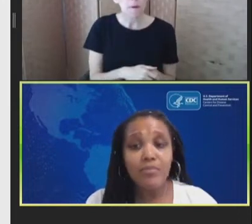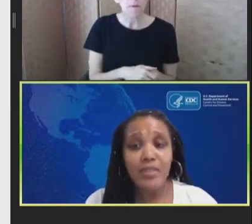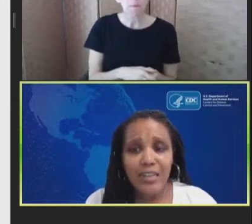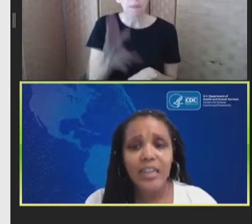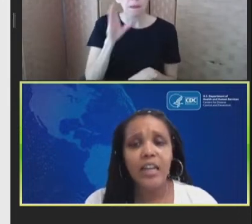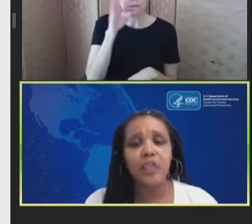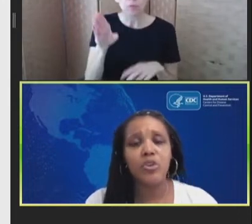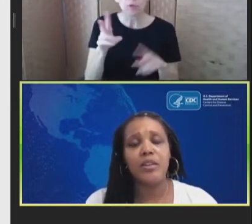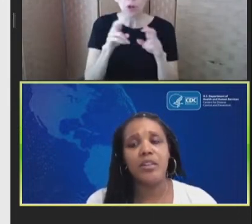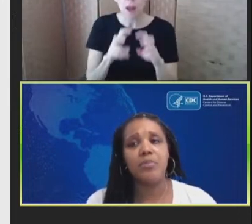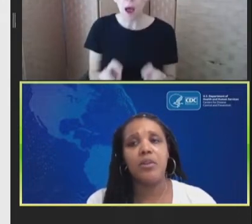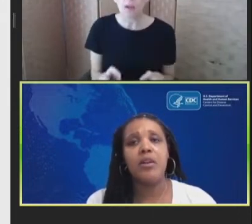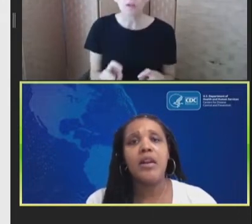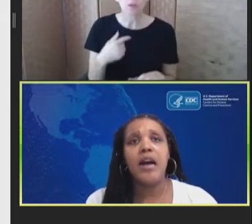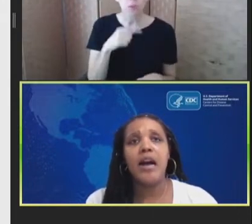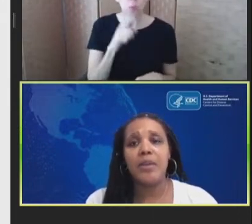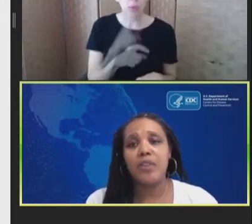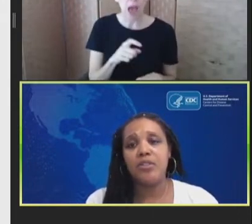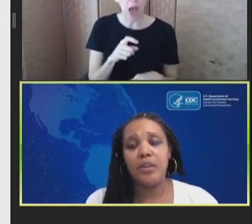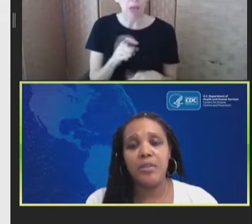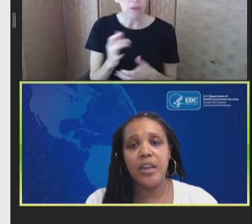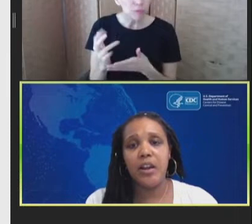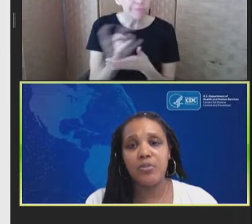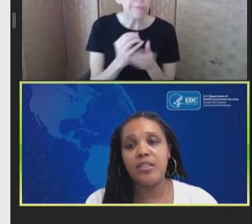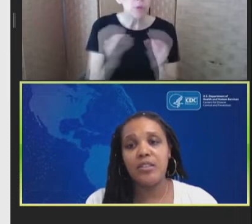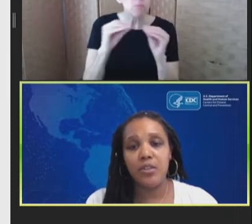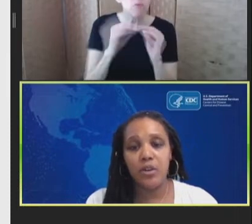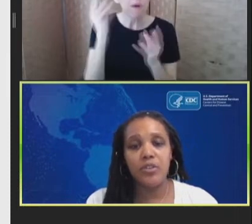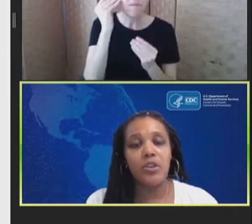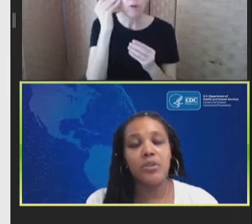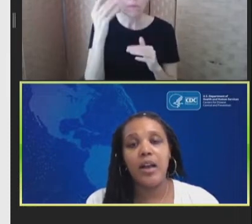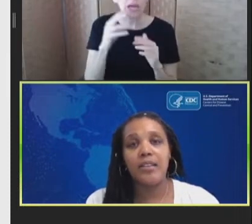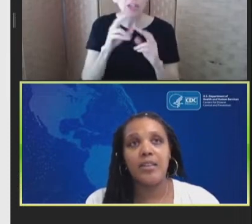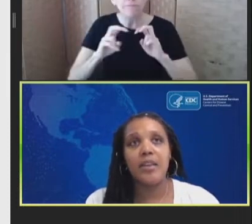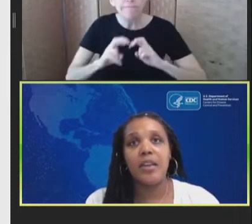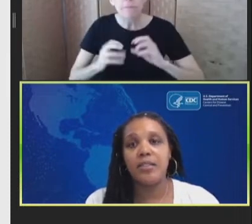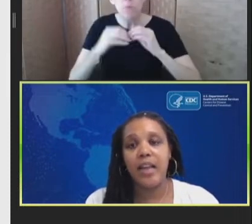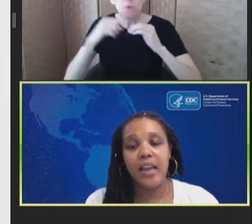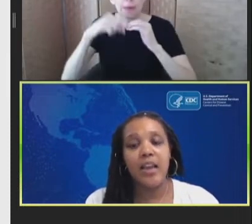digging a little bit deeper into some of the characteristics and also utilizing things like